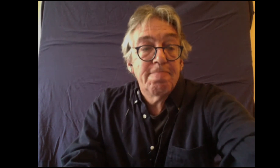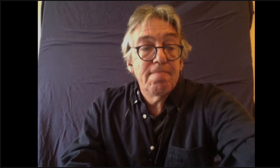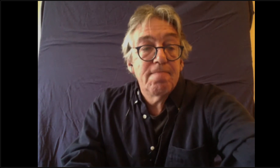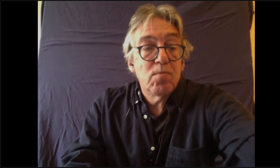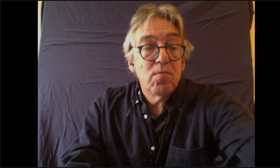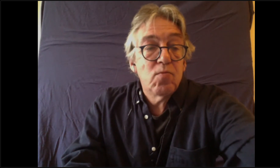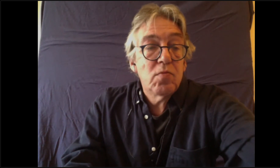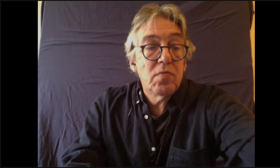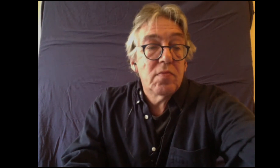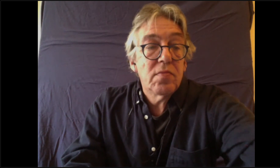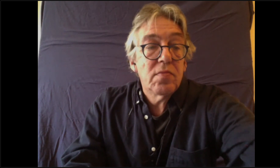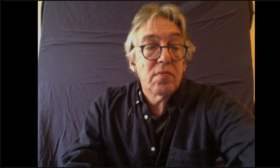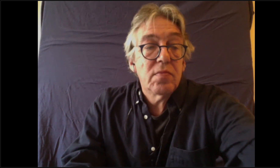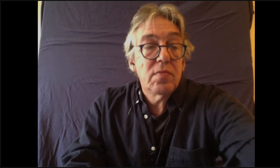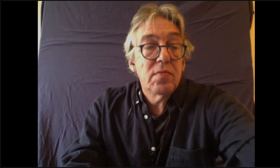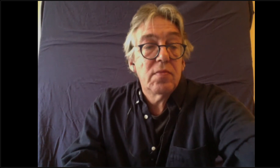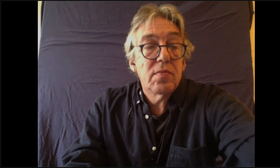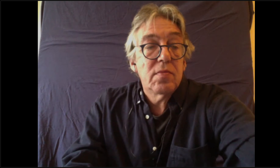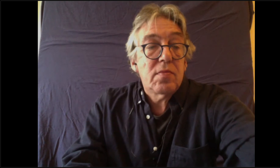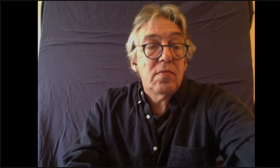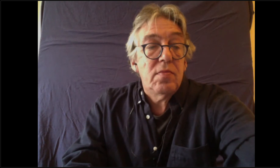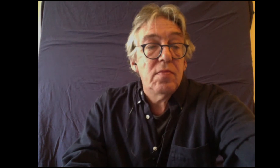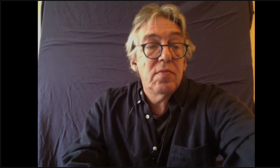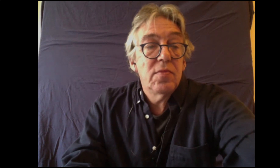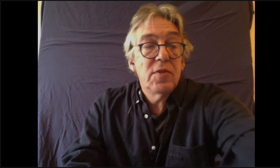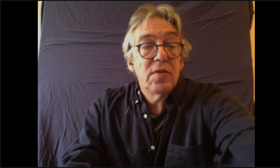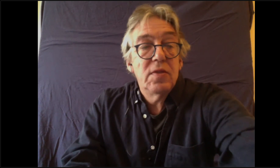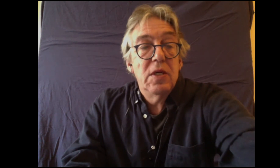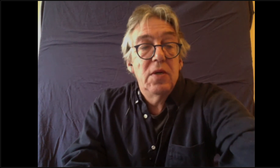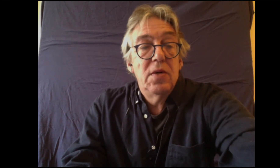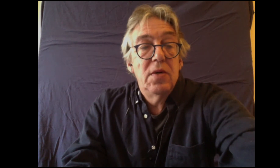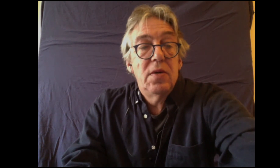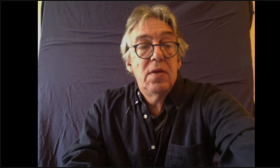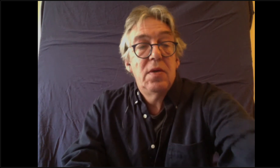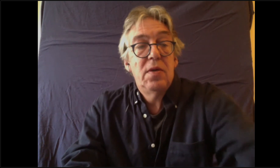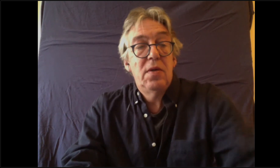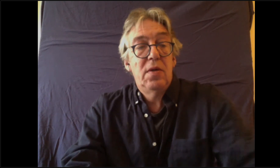I don't know why I cannot unmute you. Maybe Raquel, can you check?